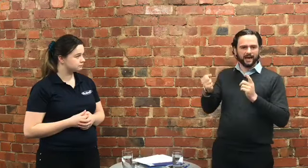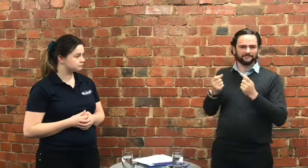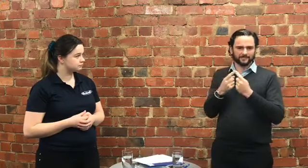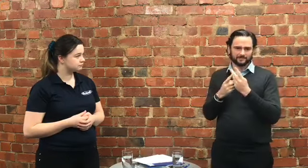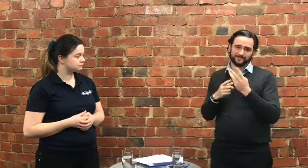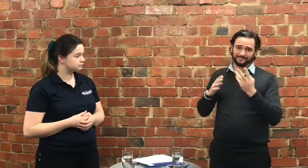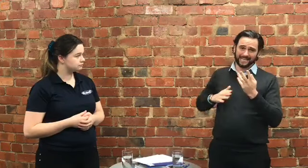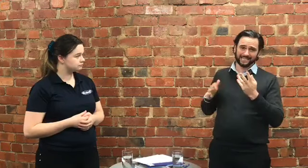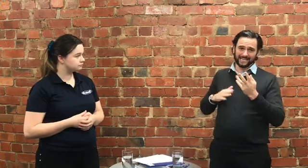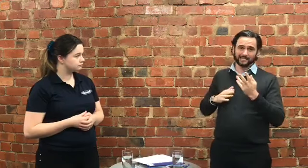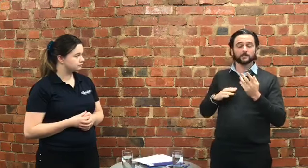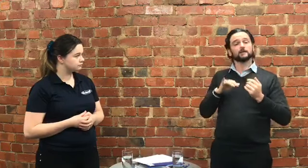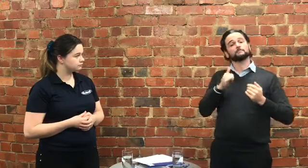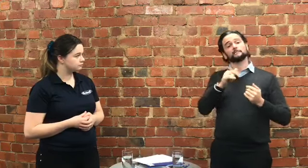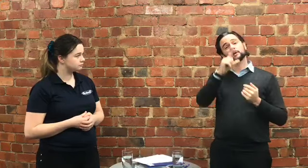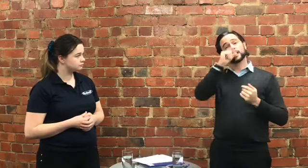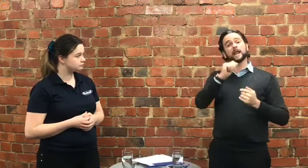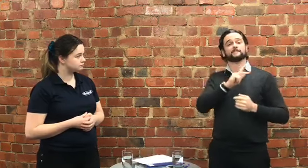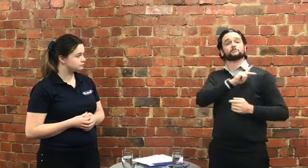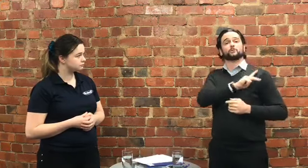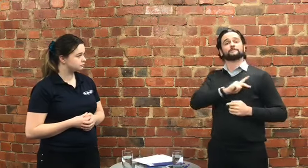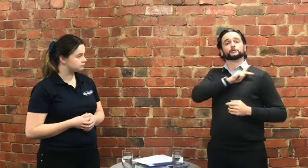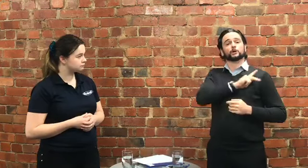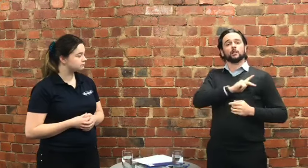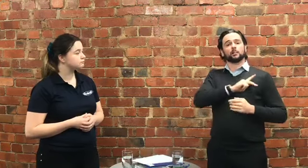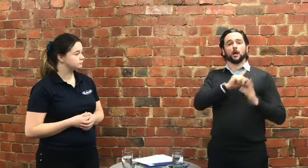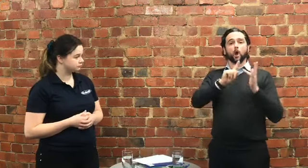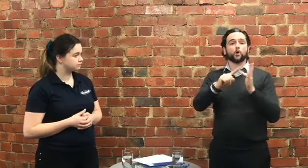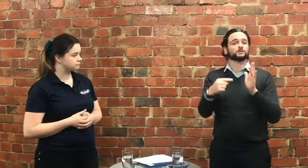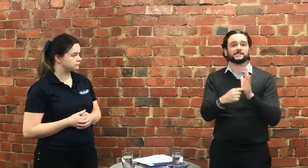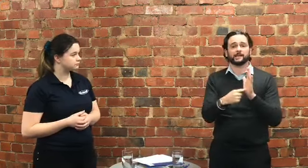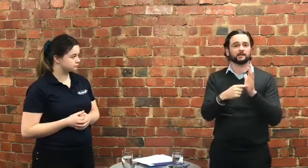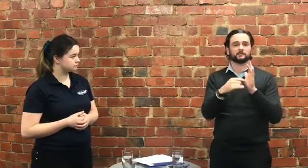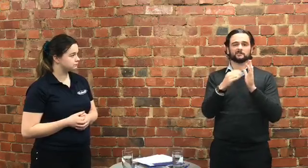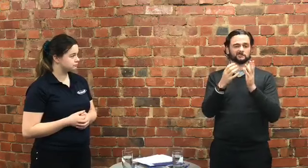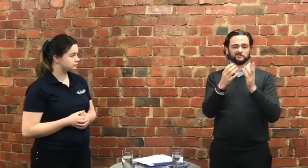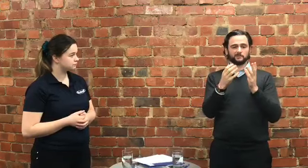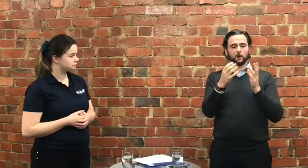They will be able to speak for that person because they know them.